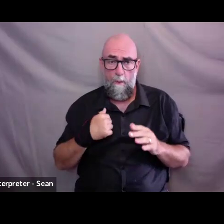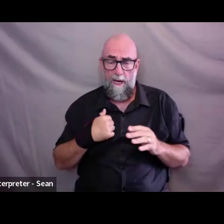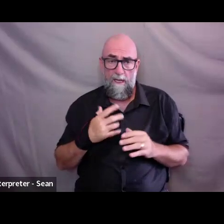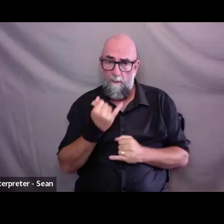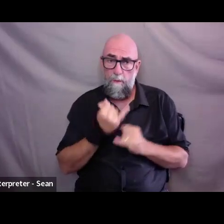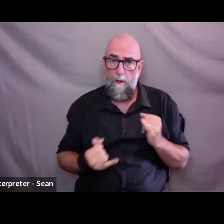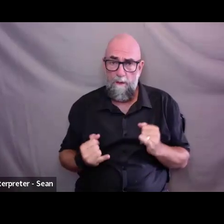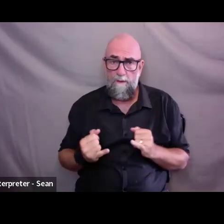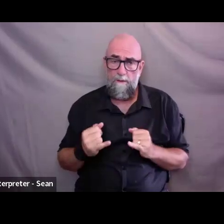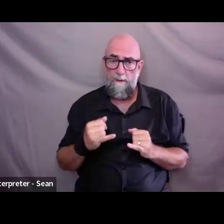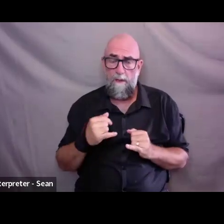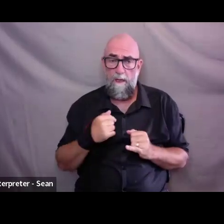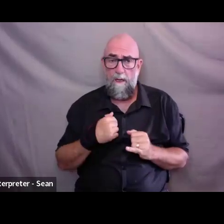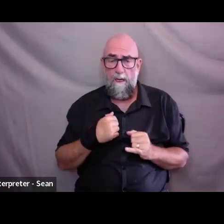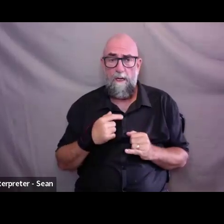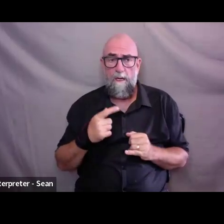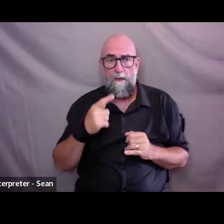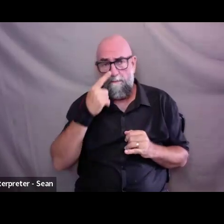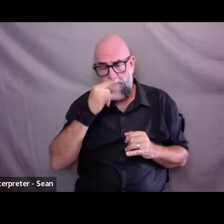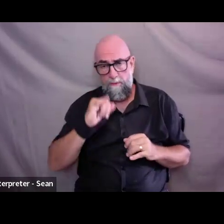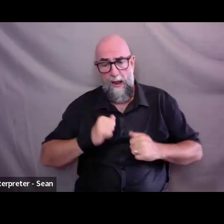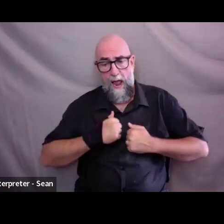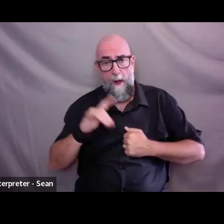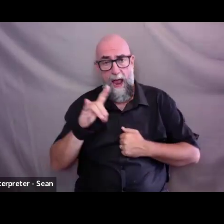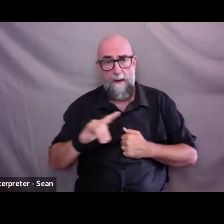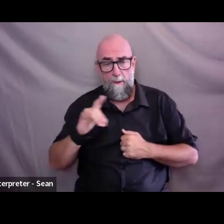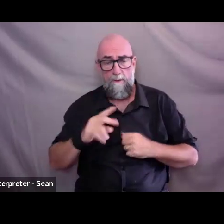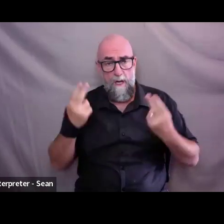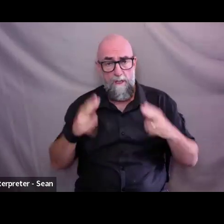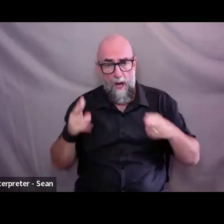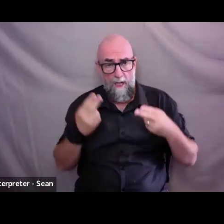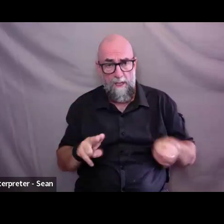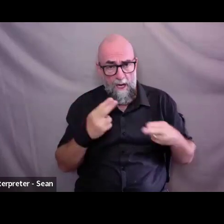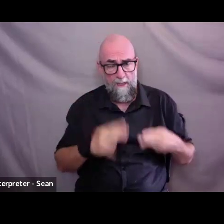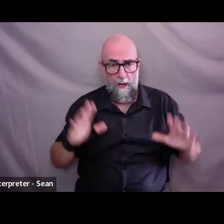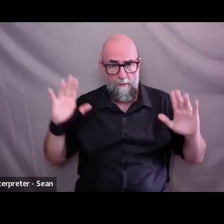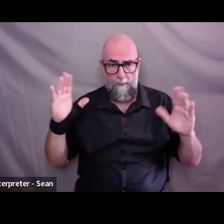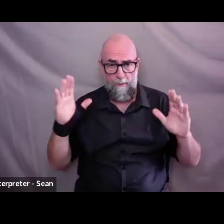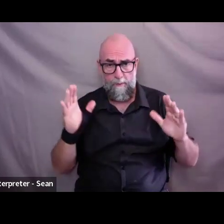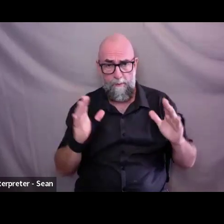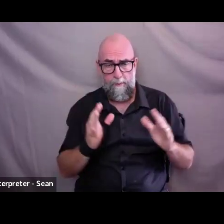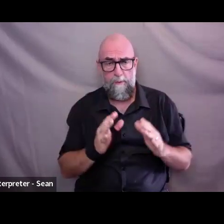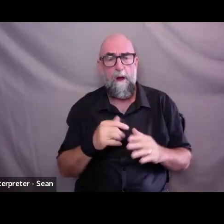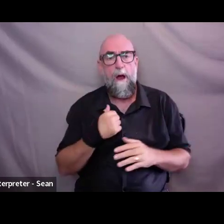mammals in the last hundred years. 86% of Australian mammals are unique to